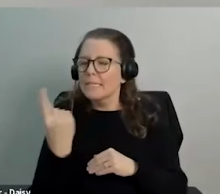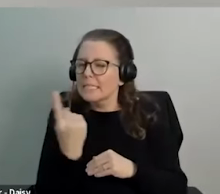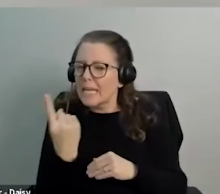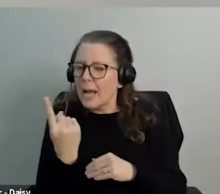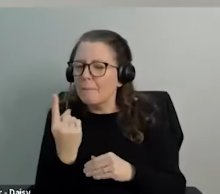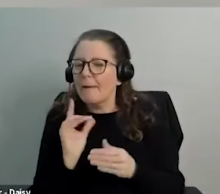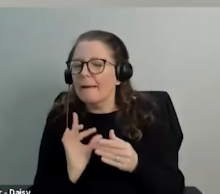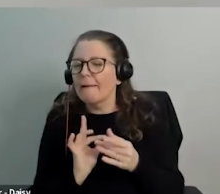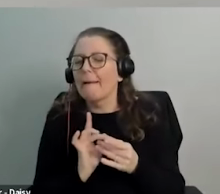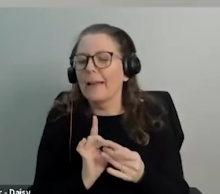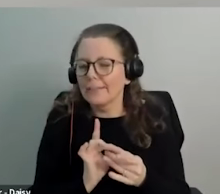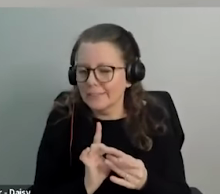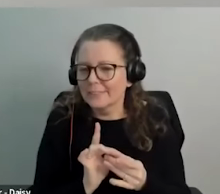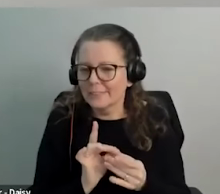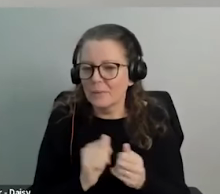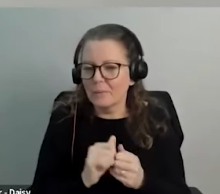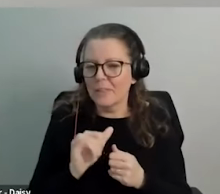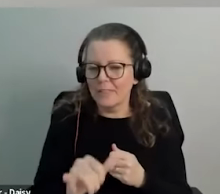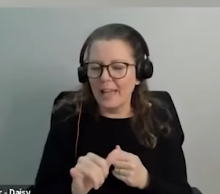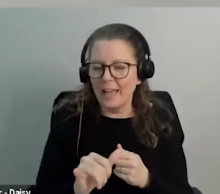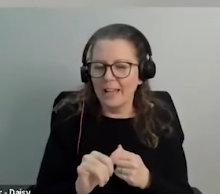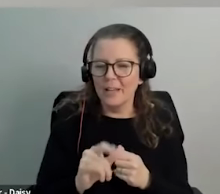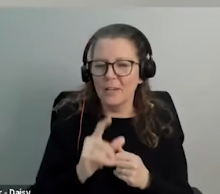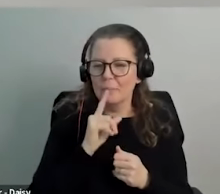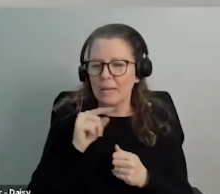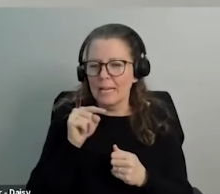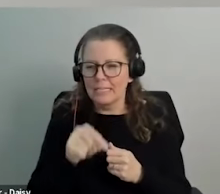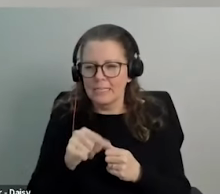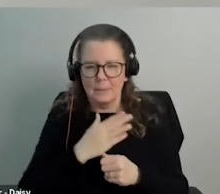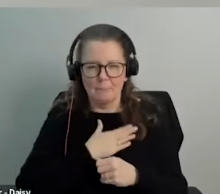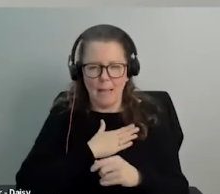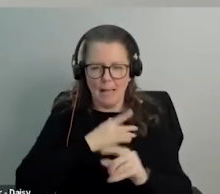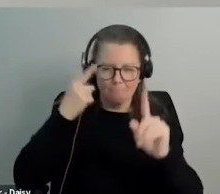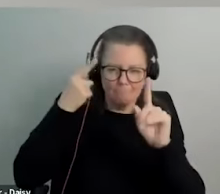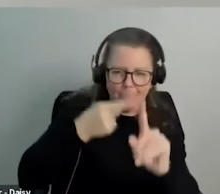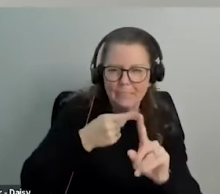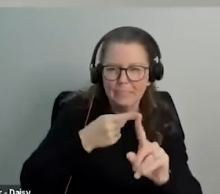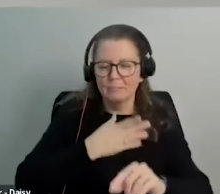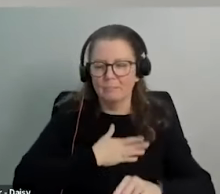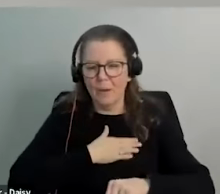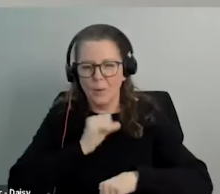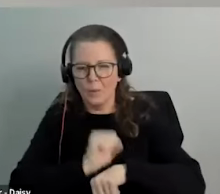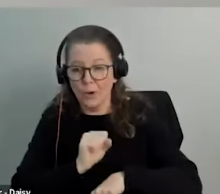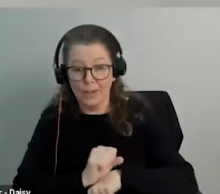and they feel like this is mission-oriented work. And I feel it like, in this panel today,